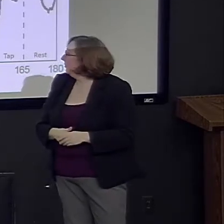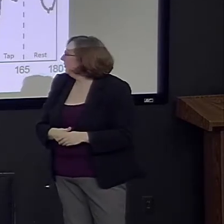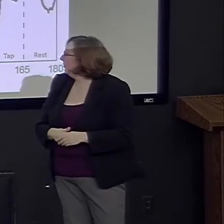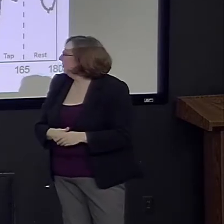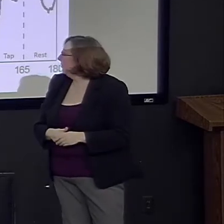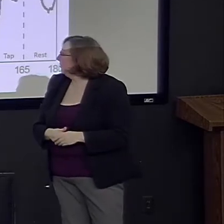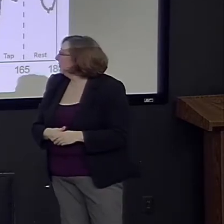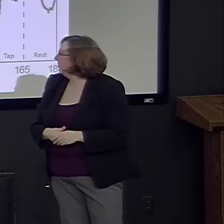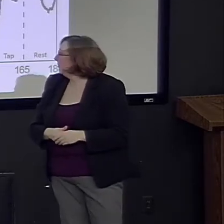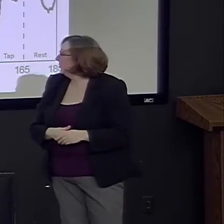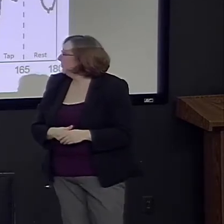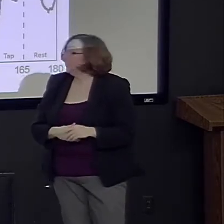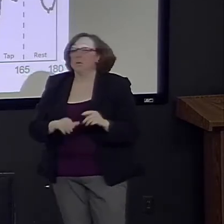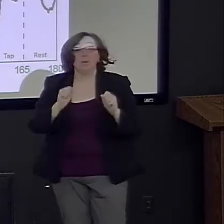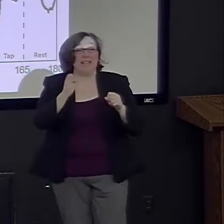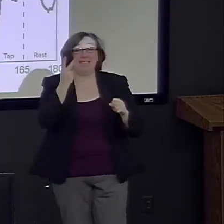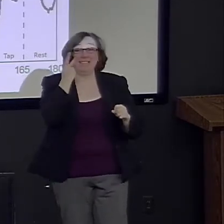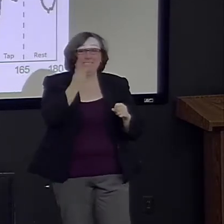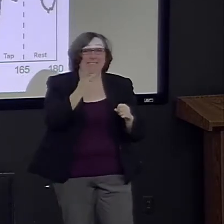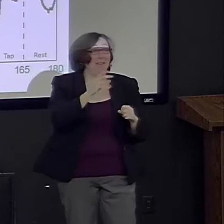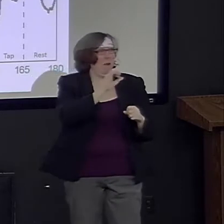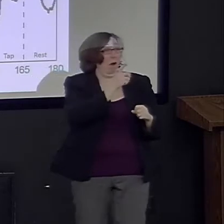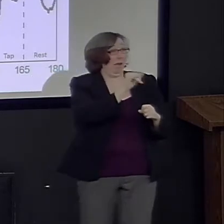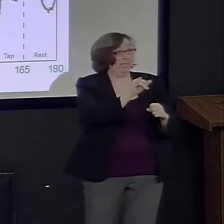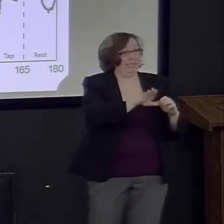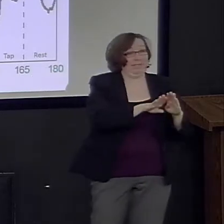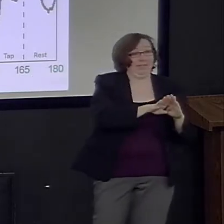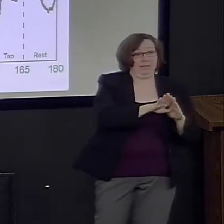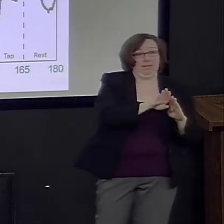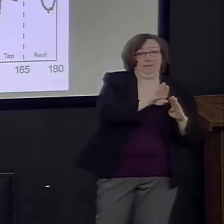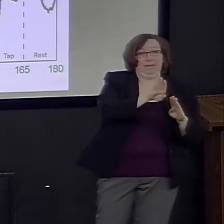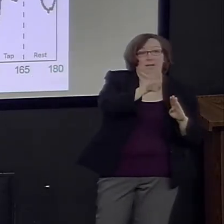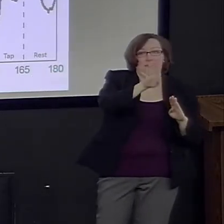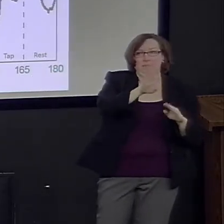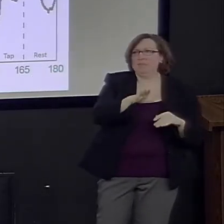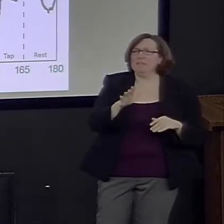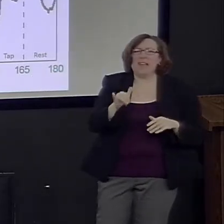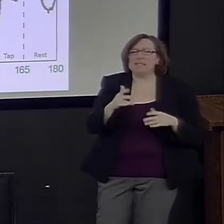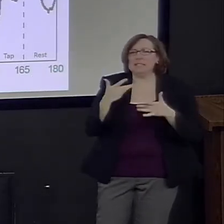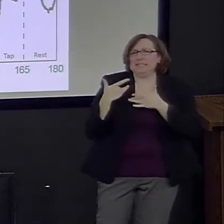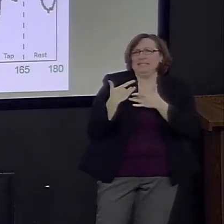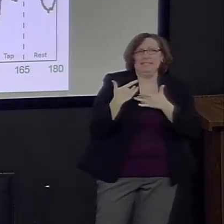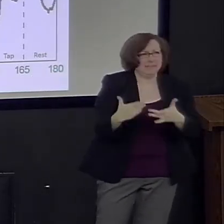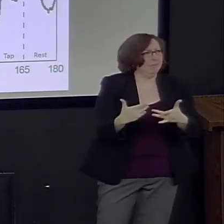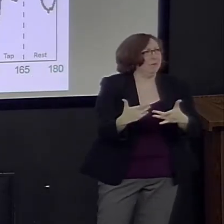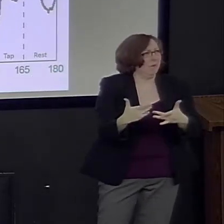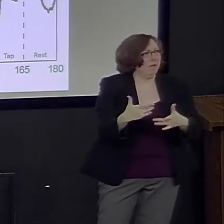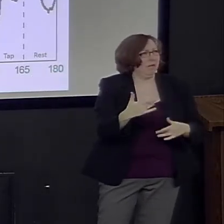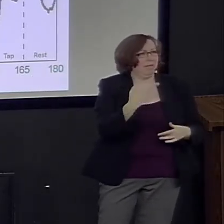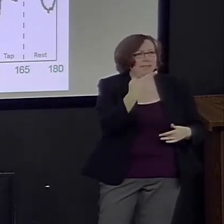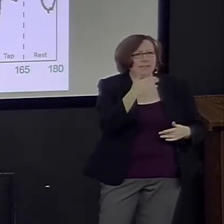rising as a well-behaved hemodynamic signal does. It takes it about eight seconds to rise.